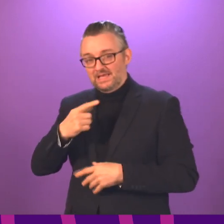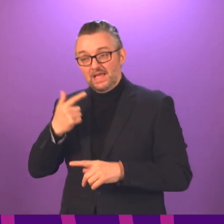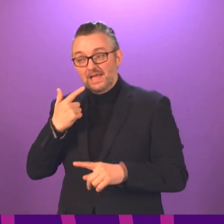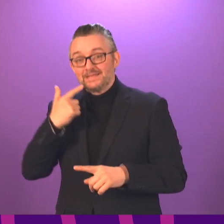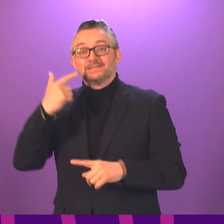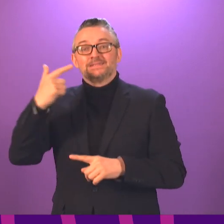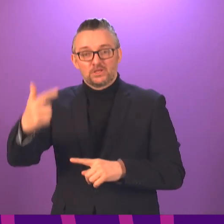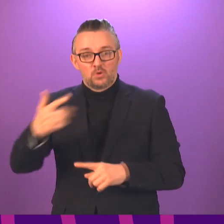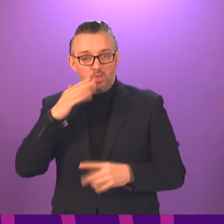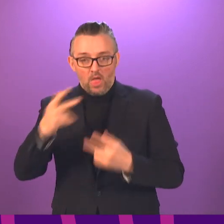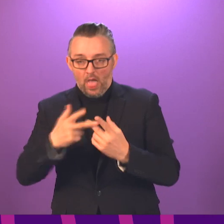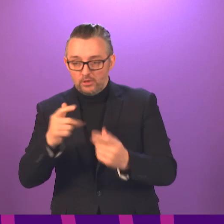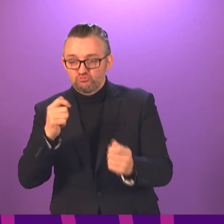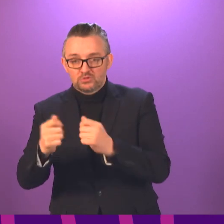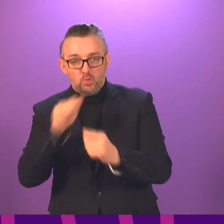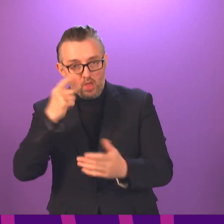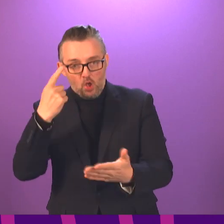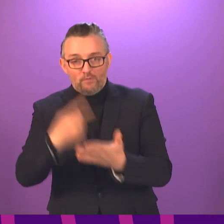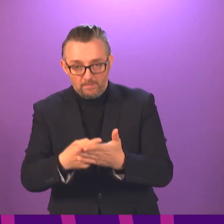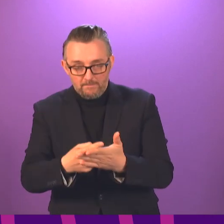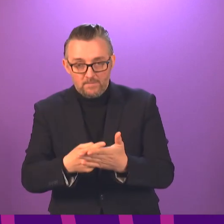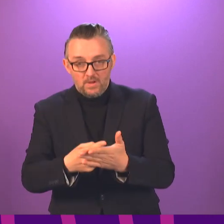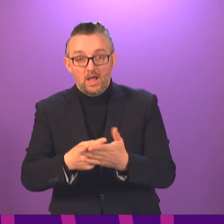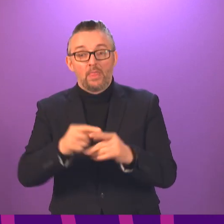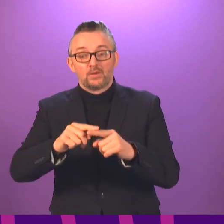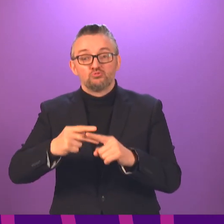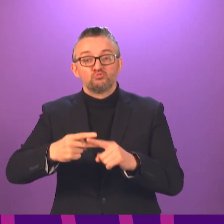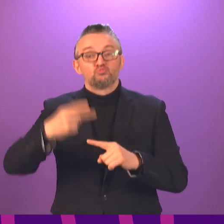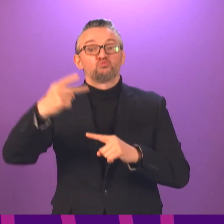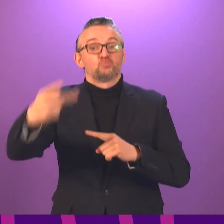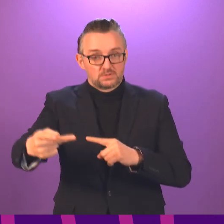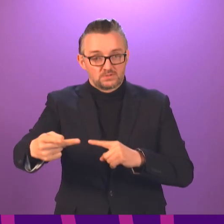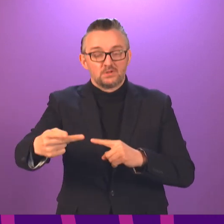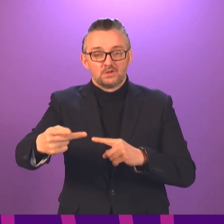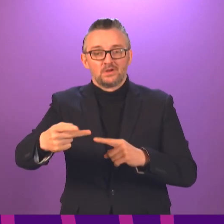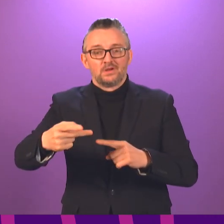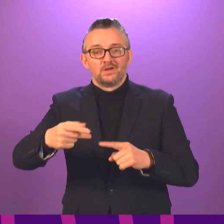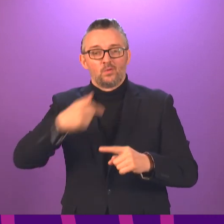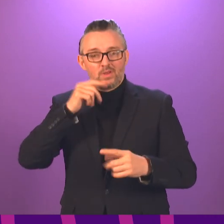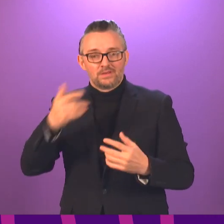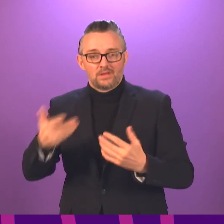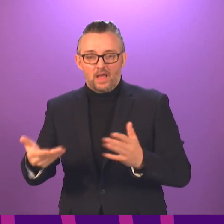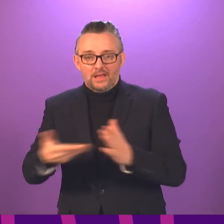make on 15 March and that the week after that we would set out more timelines for the period